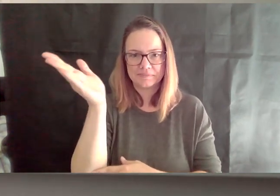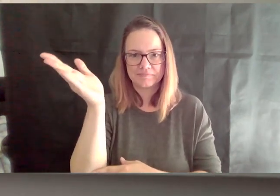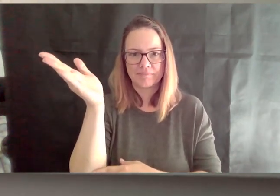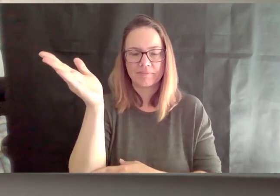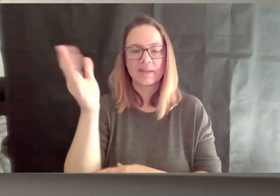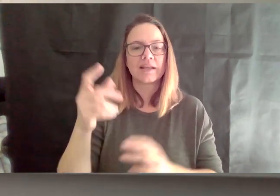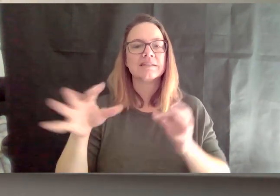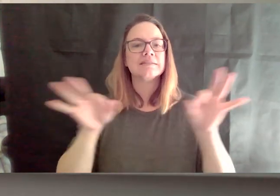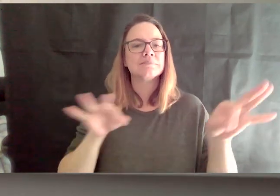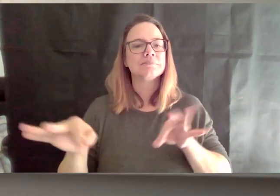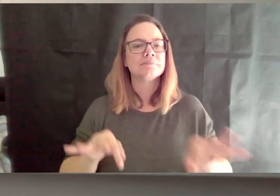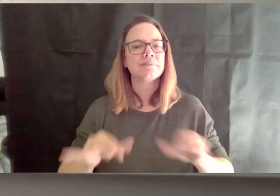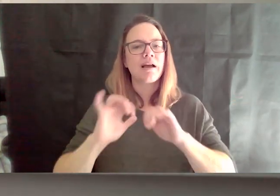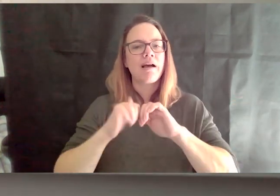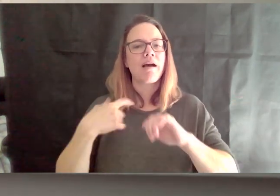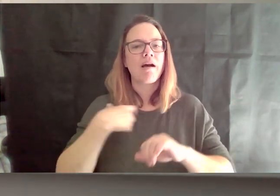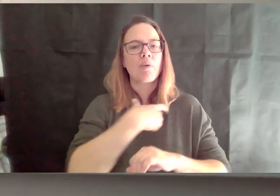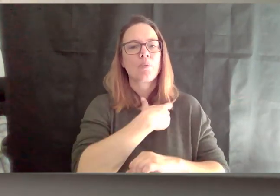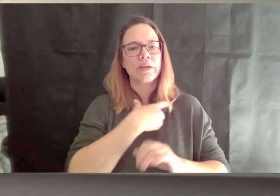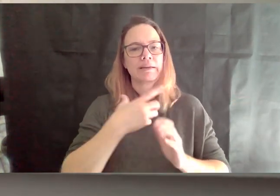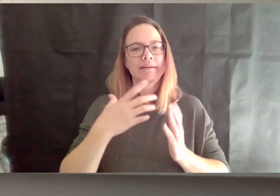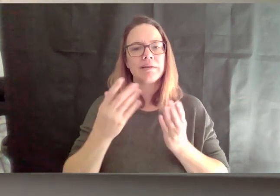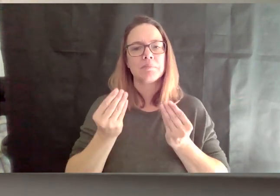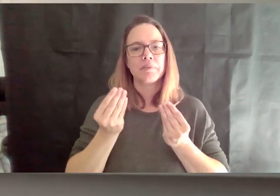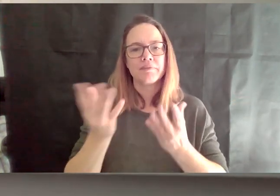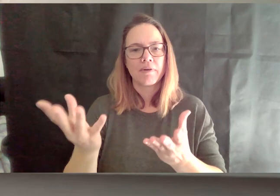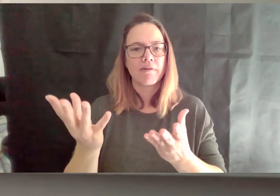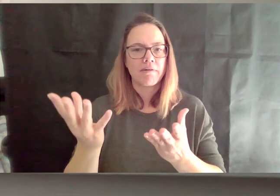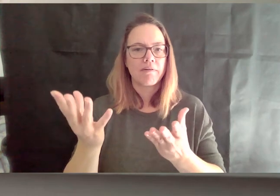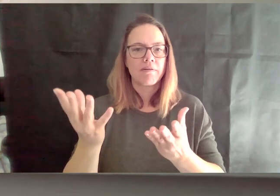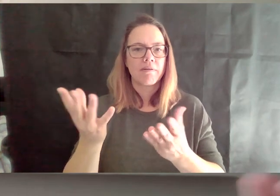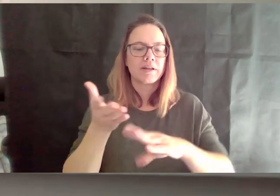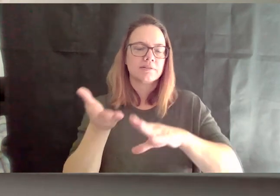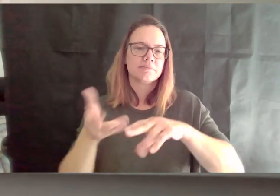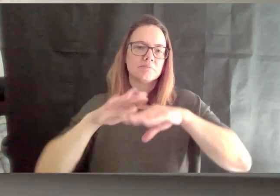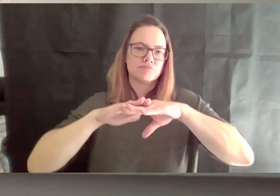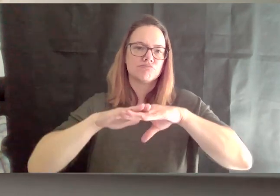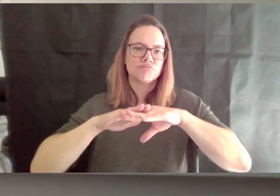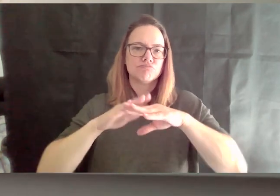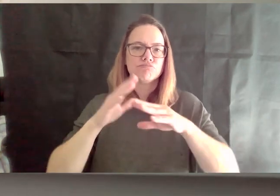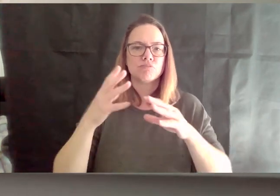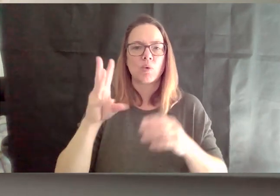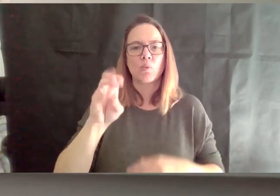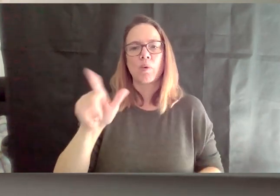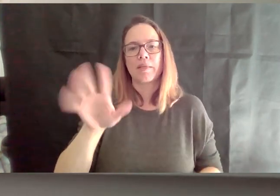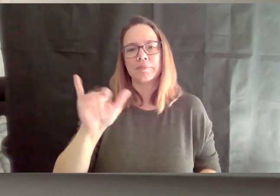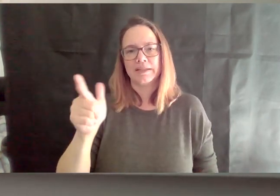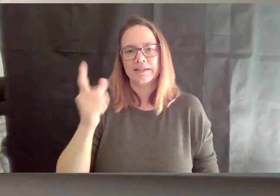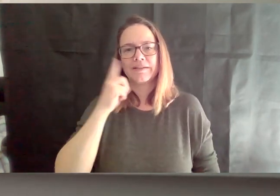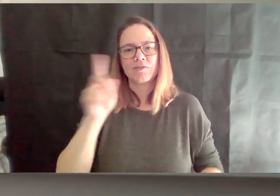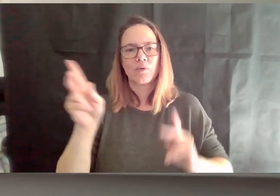we help people improve their well-being at the Mental Health Center of Denver, and so we'll get into that conversation soon.